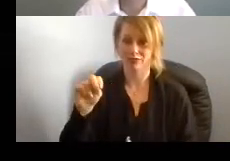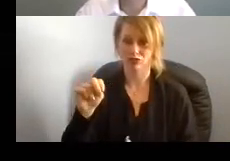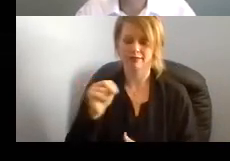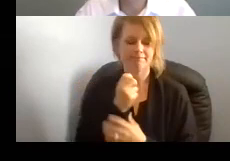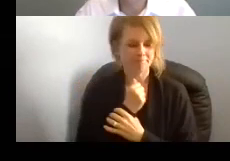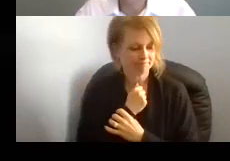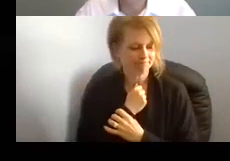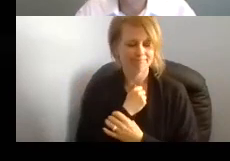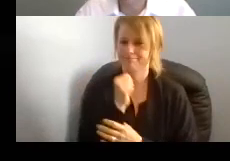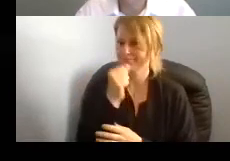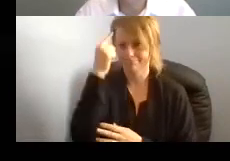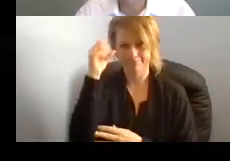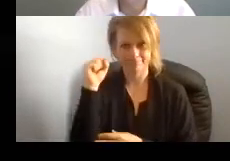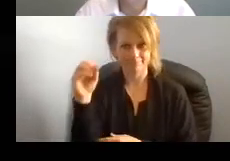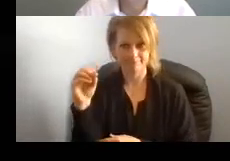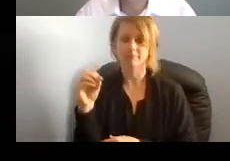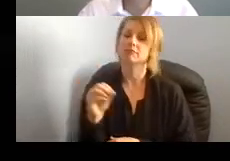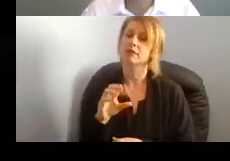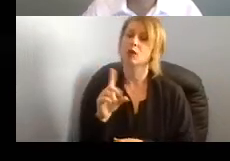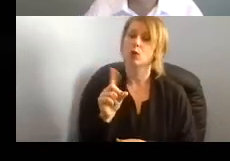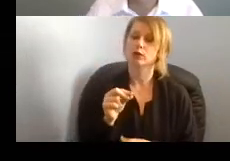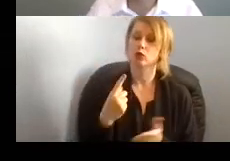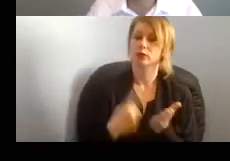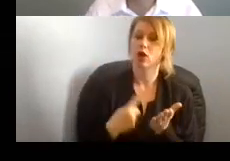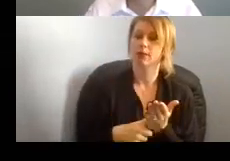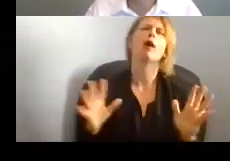We do talk about the fact that – you know, so, for example,